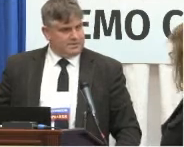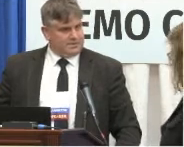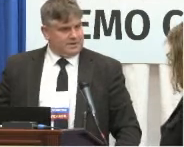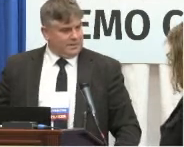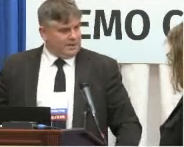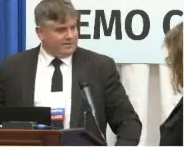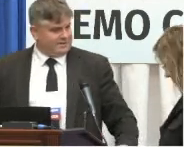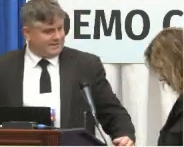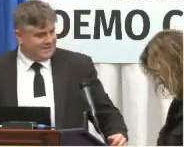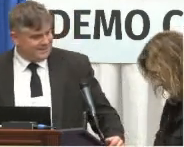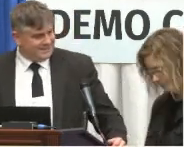Okay.